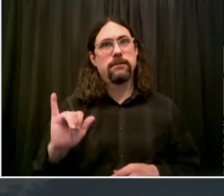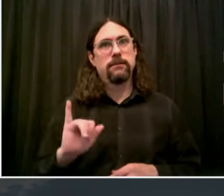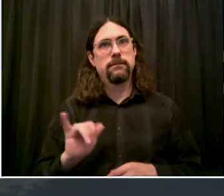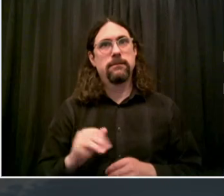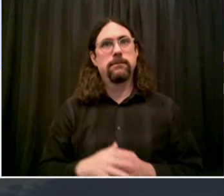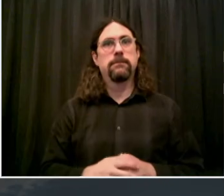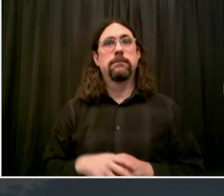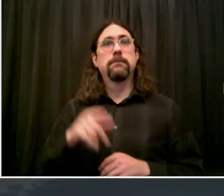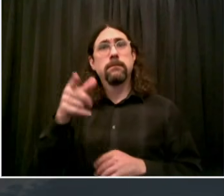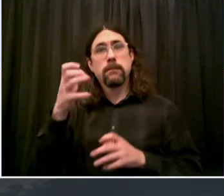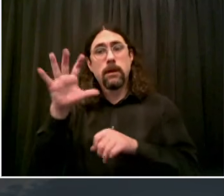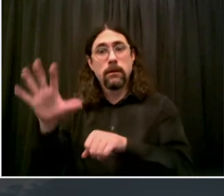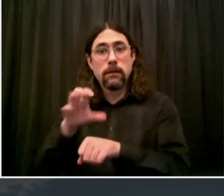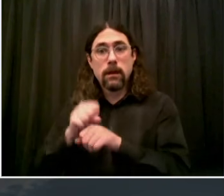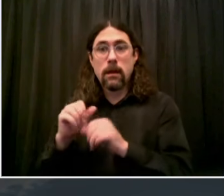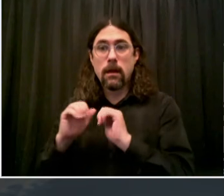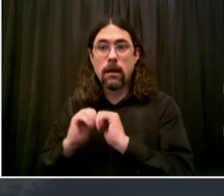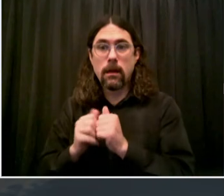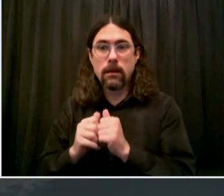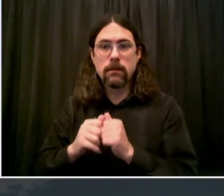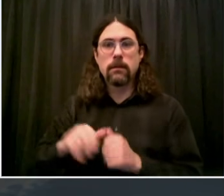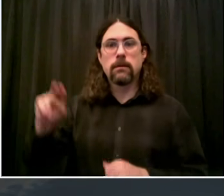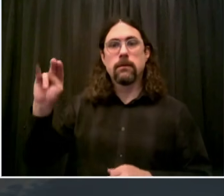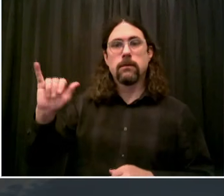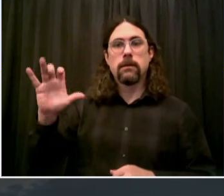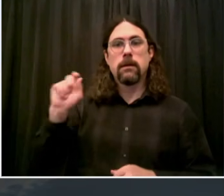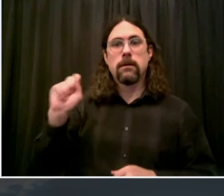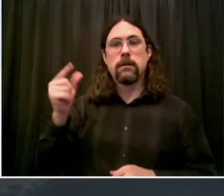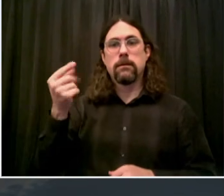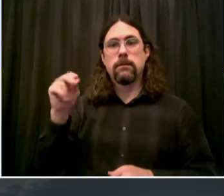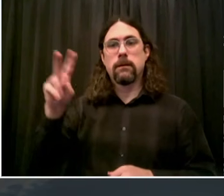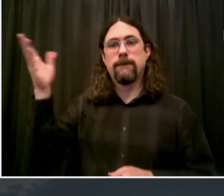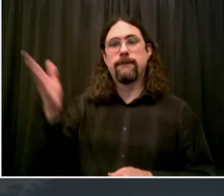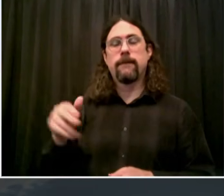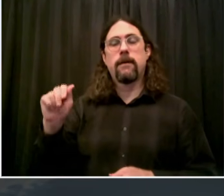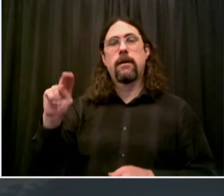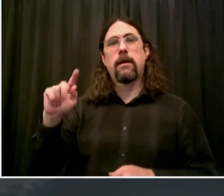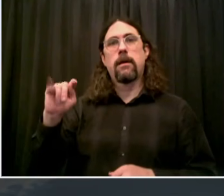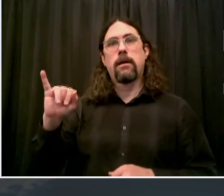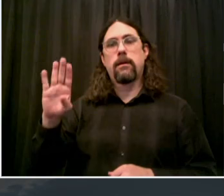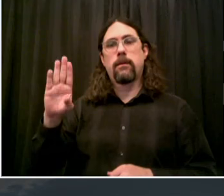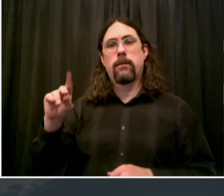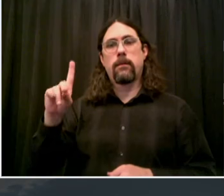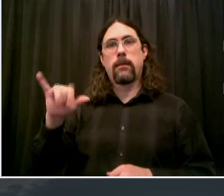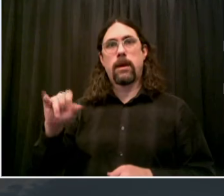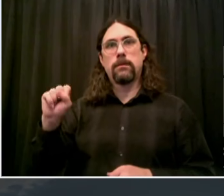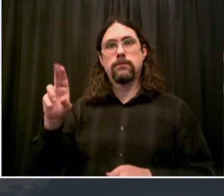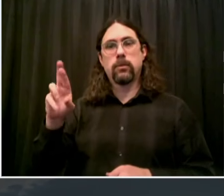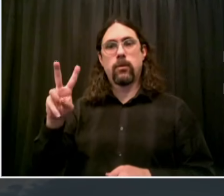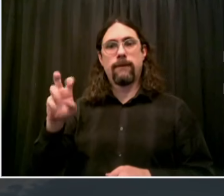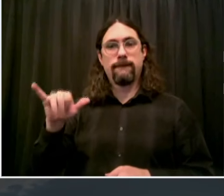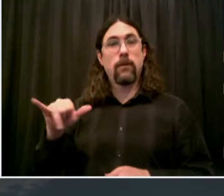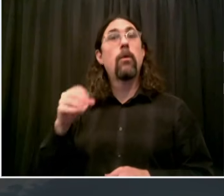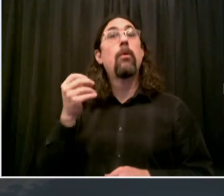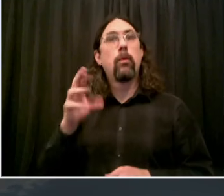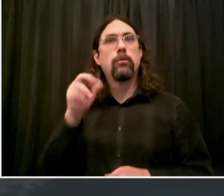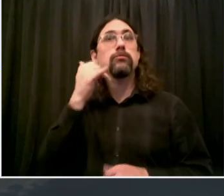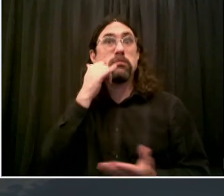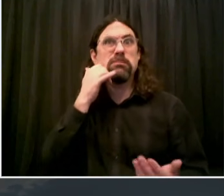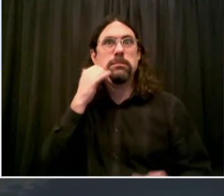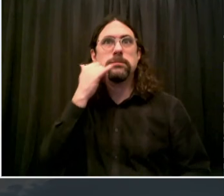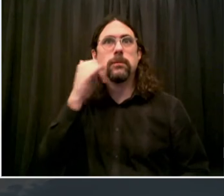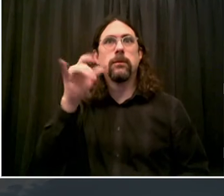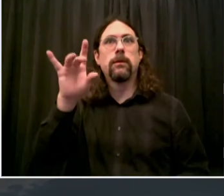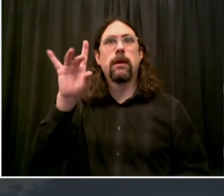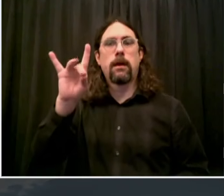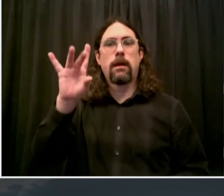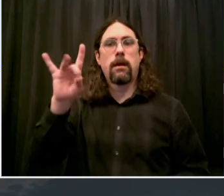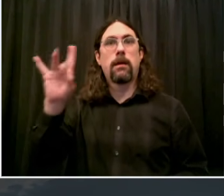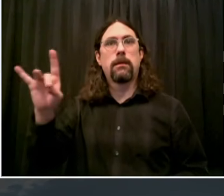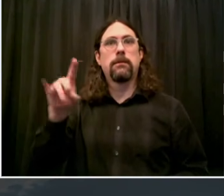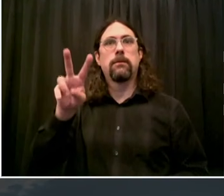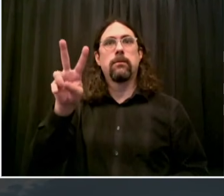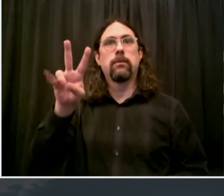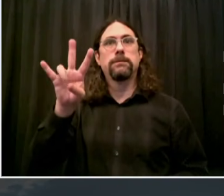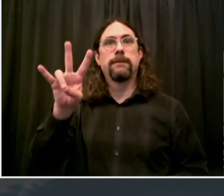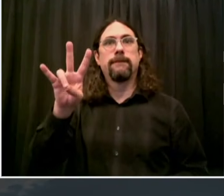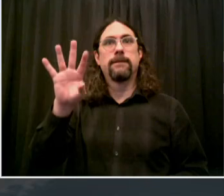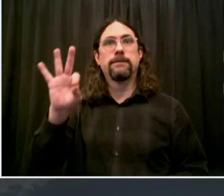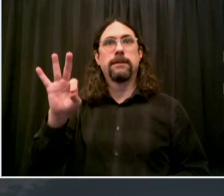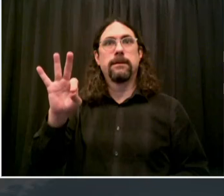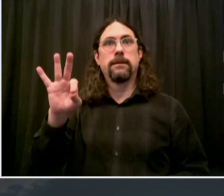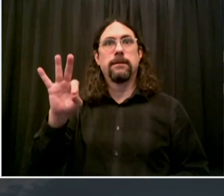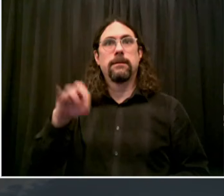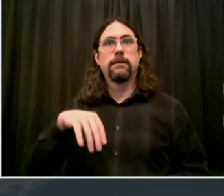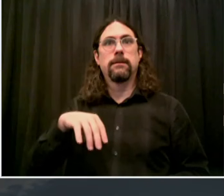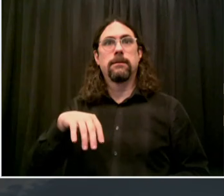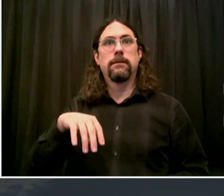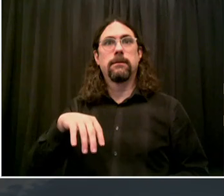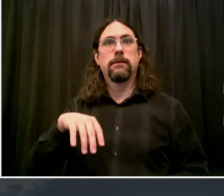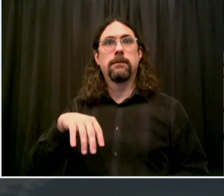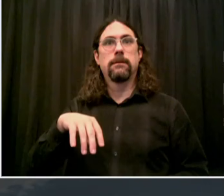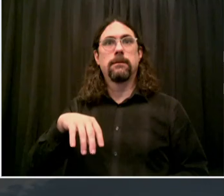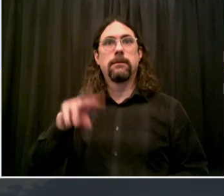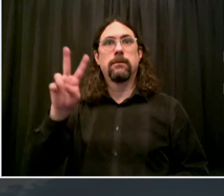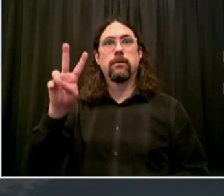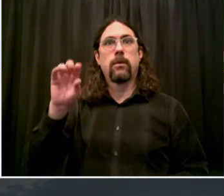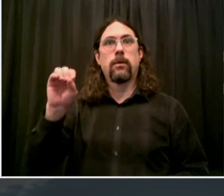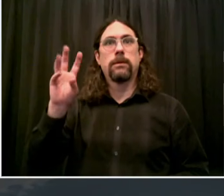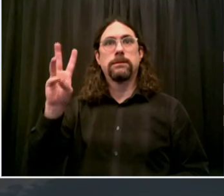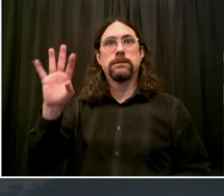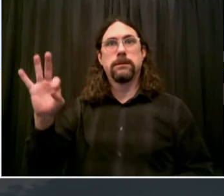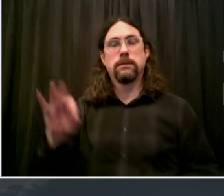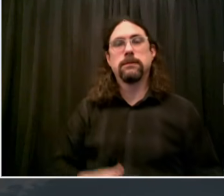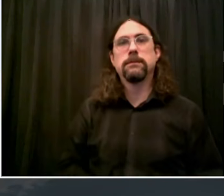AT THE ST. JOHN